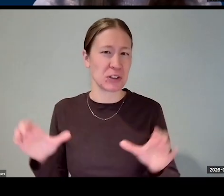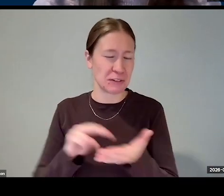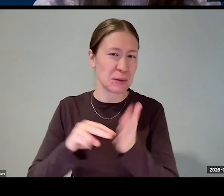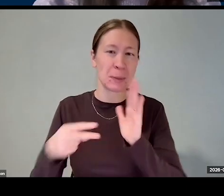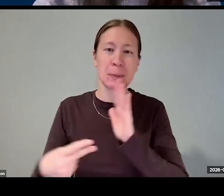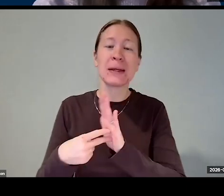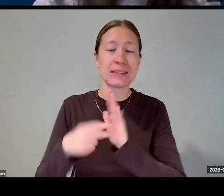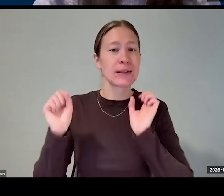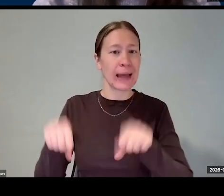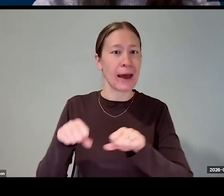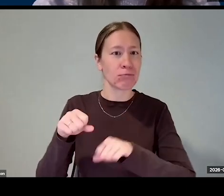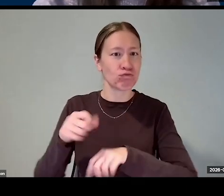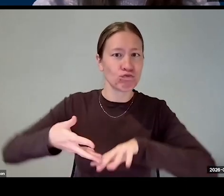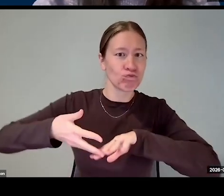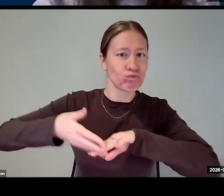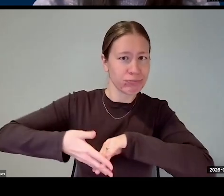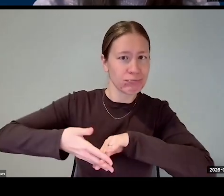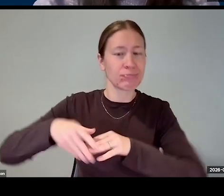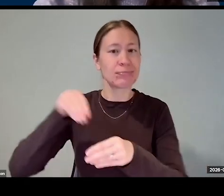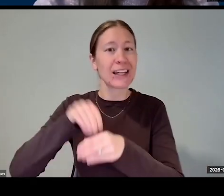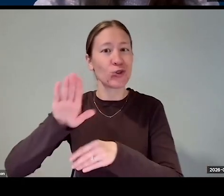So I'm gonna copy this blue rectangle shape,